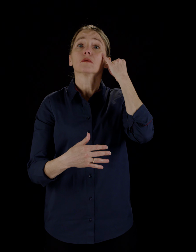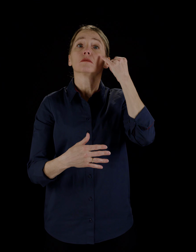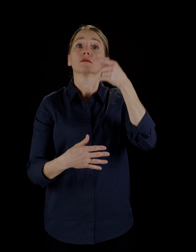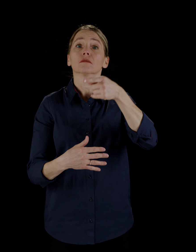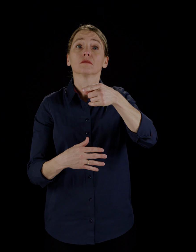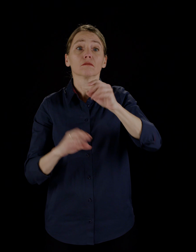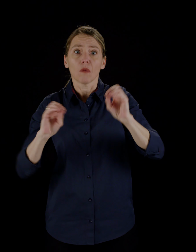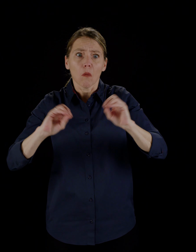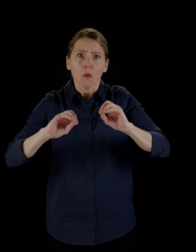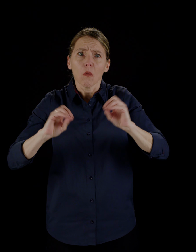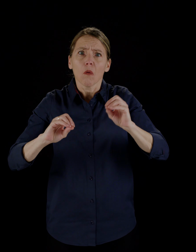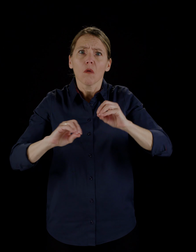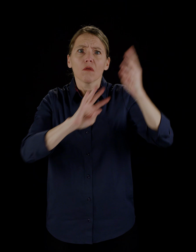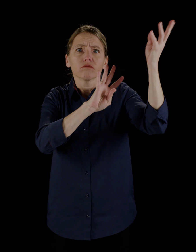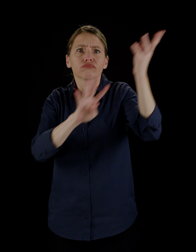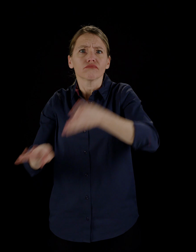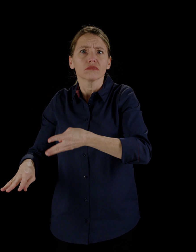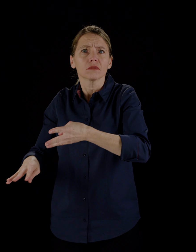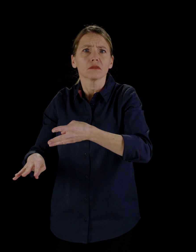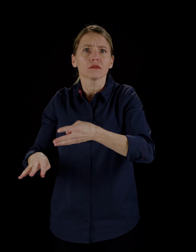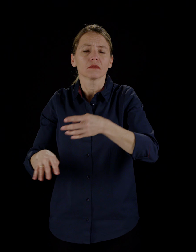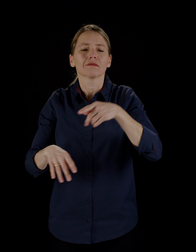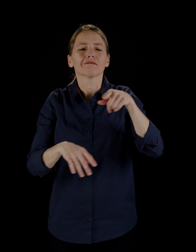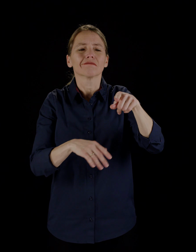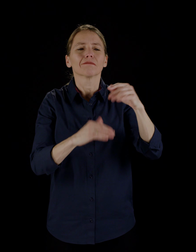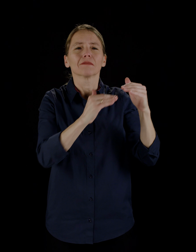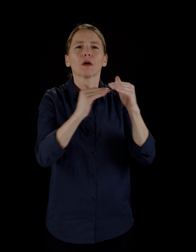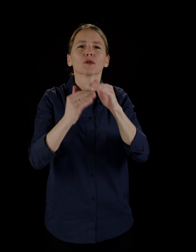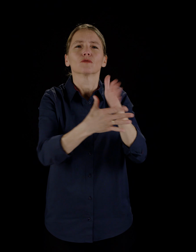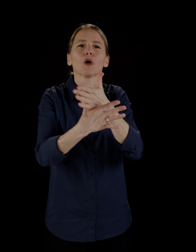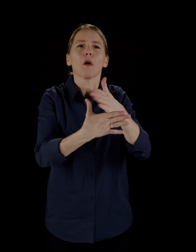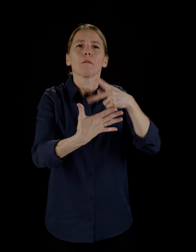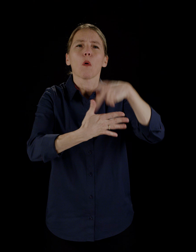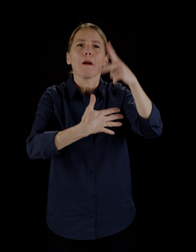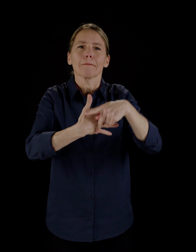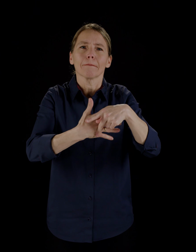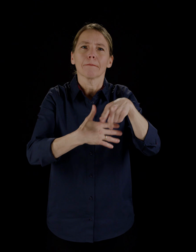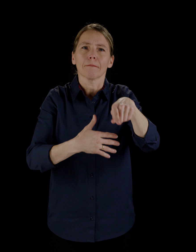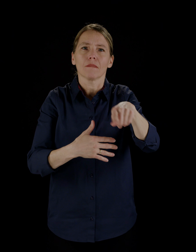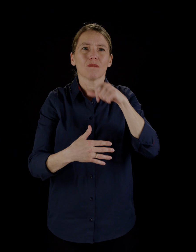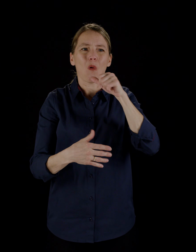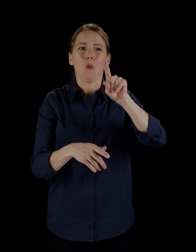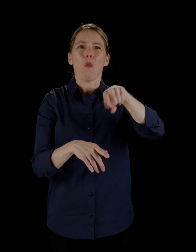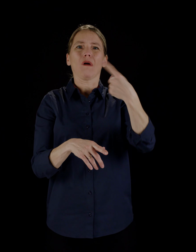not only download large files but can also automatically upload files from a computer.